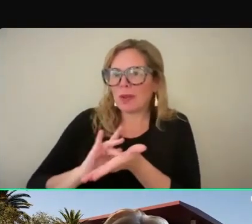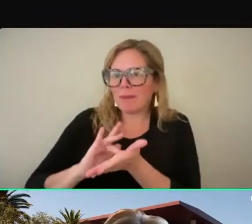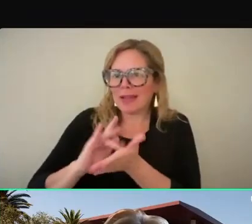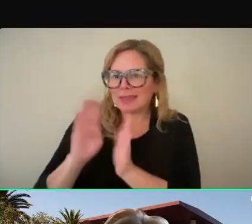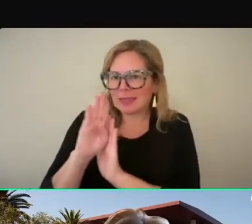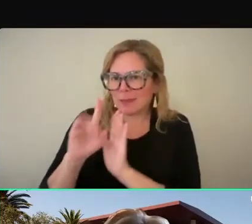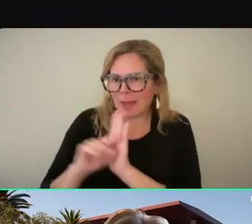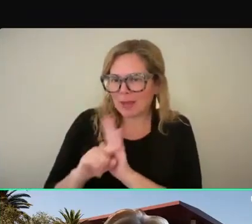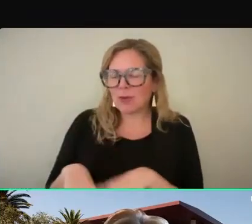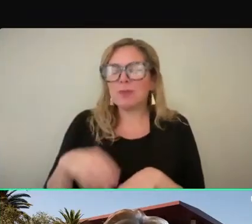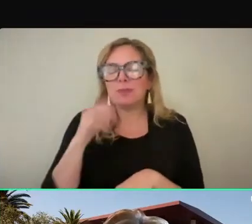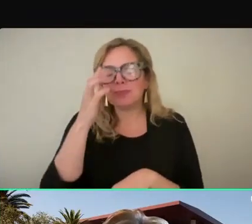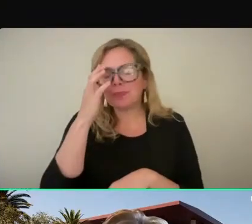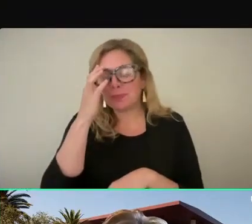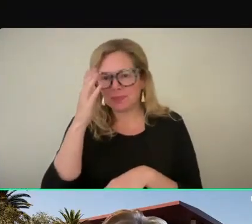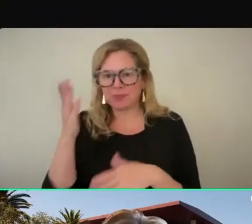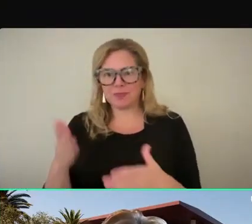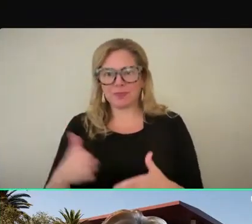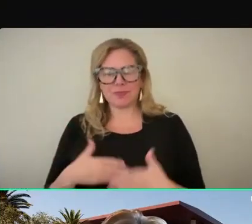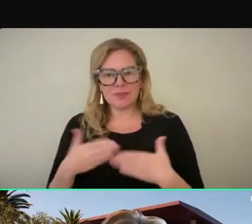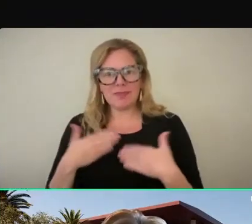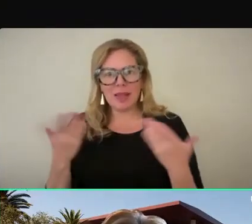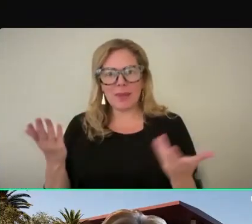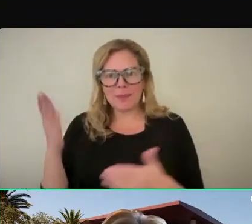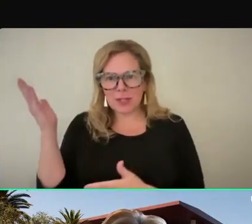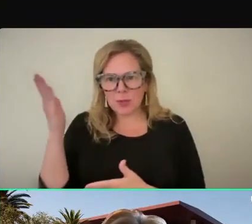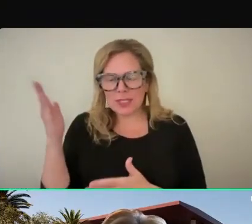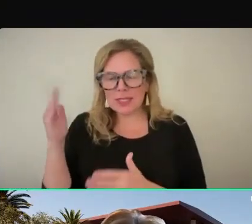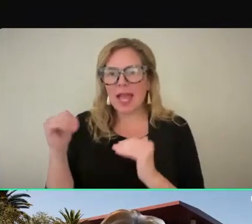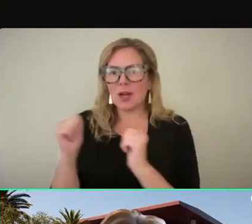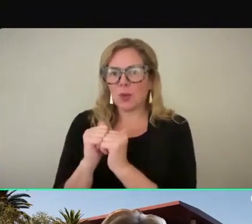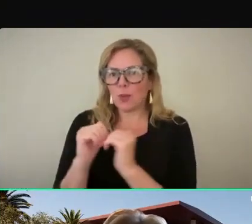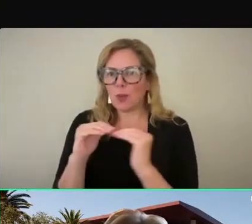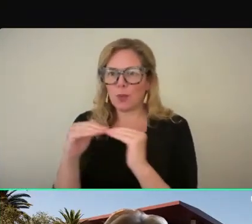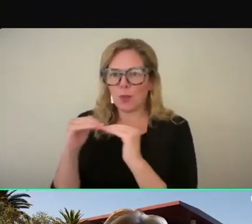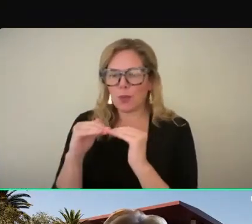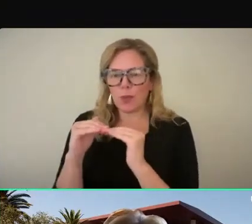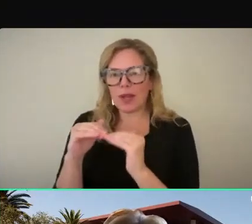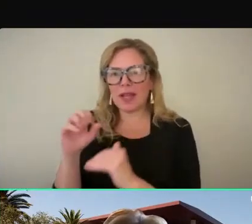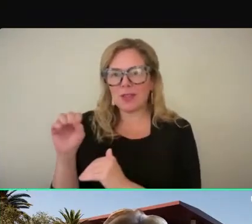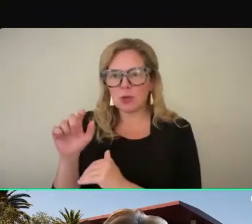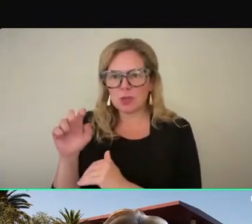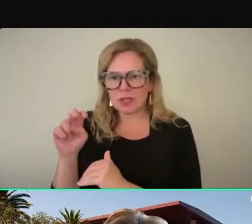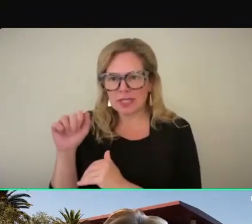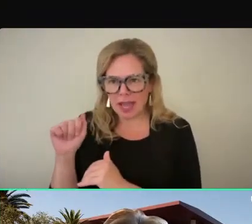and conceptualize this presentation with Zuzana Skvarkova. Zuzana, do you wanna just introduce